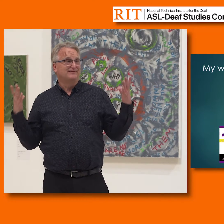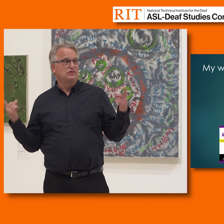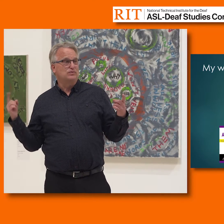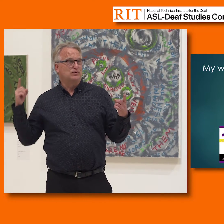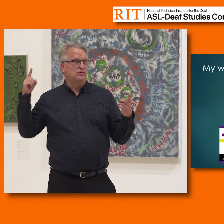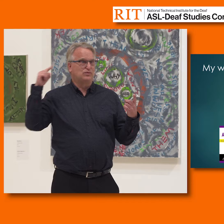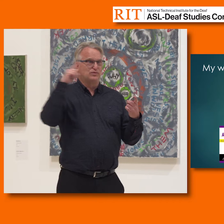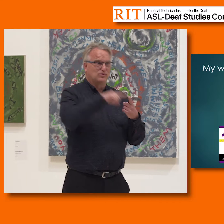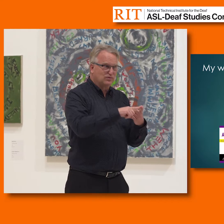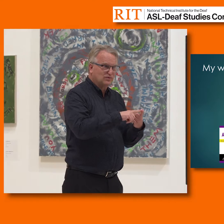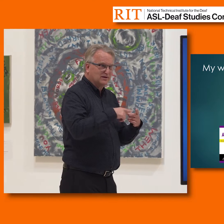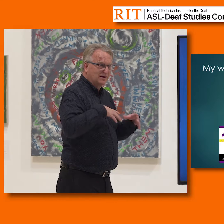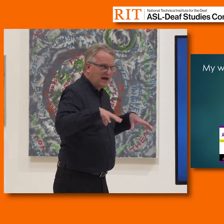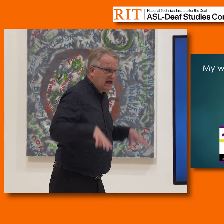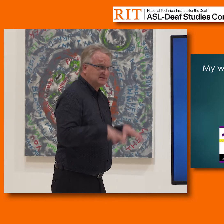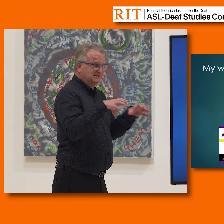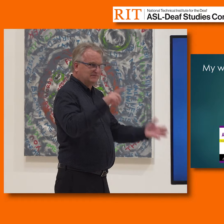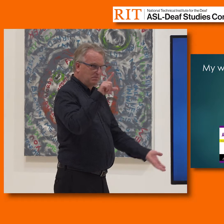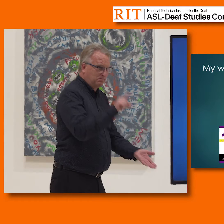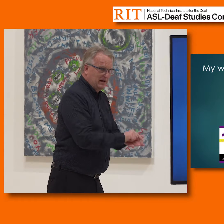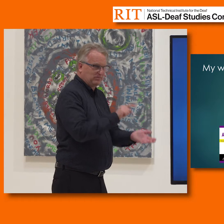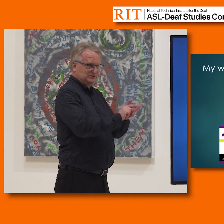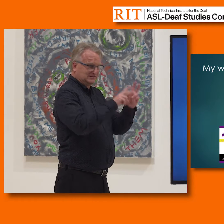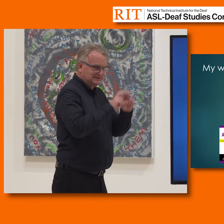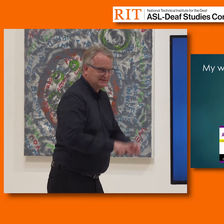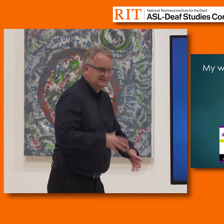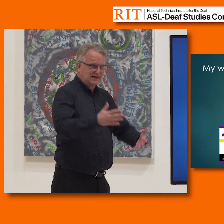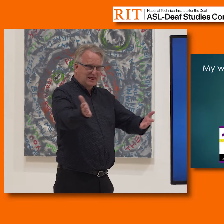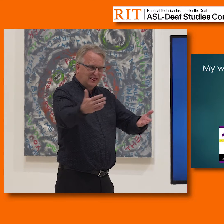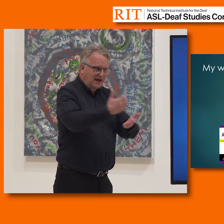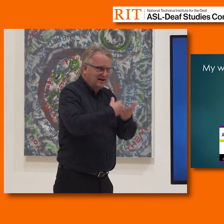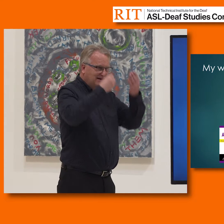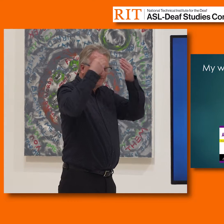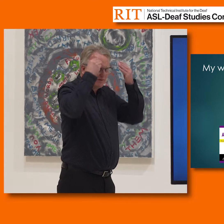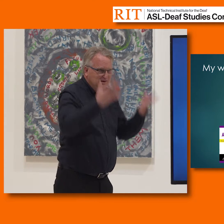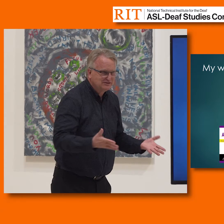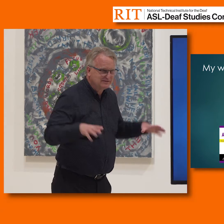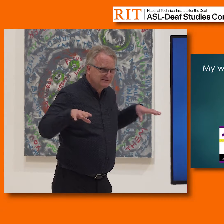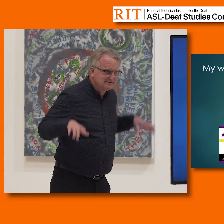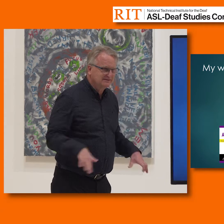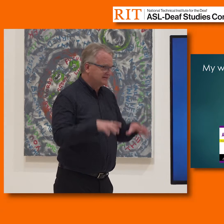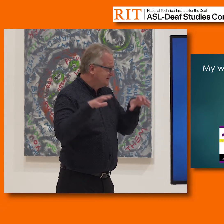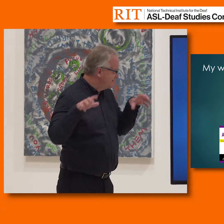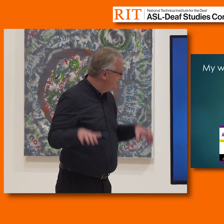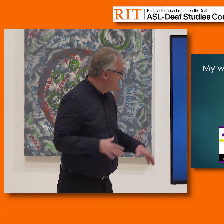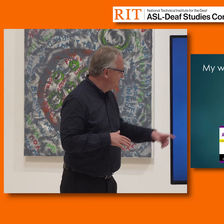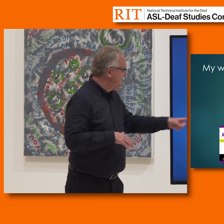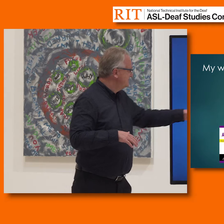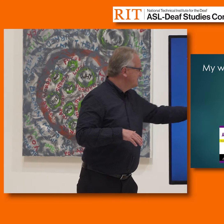From working with interpreters who challenge me, I've done a lot of research, a lot of digging into